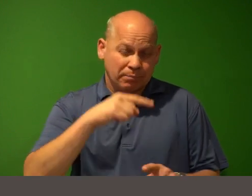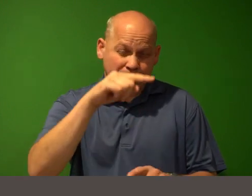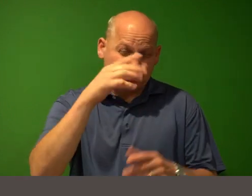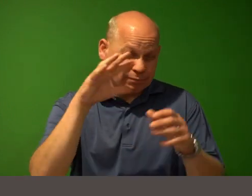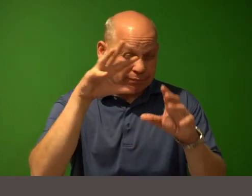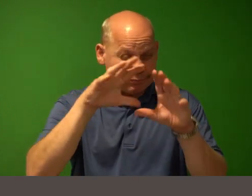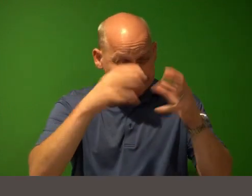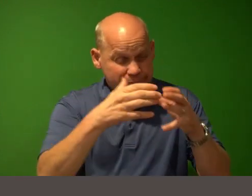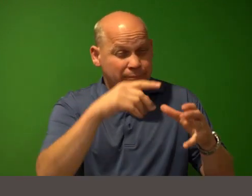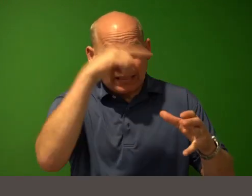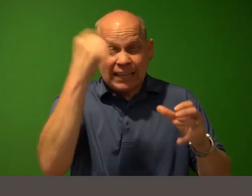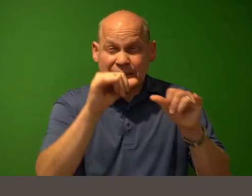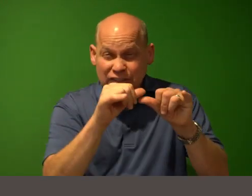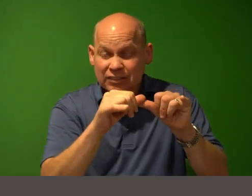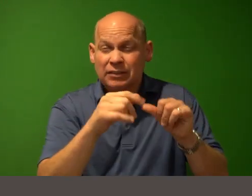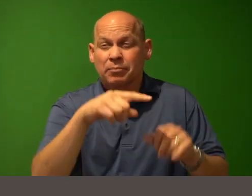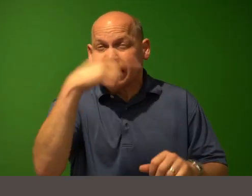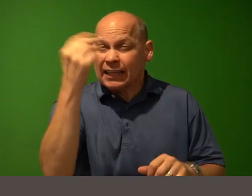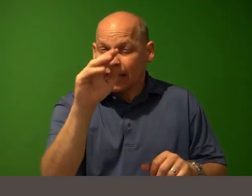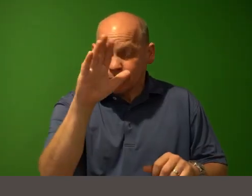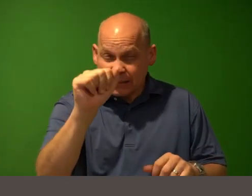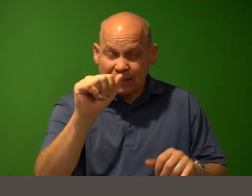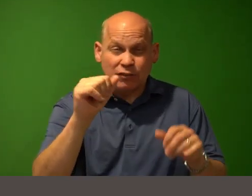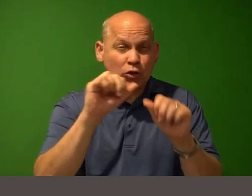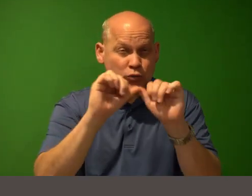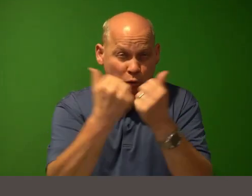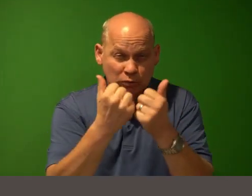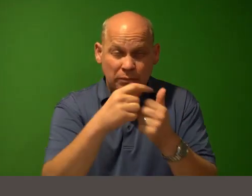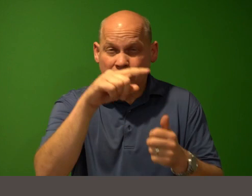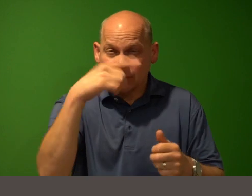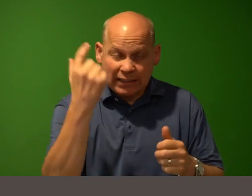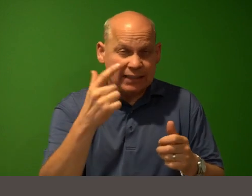National Black MBA Association, and Blacks and Technology. There's my email address to the